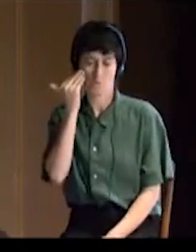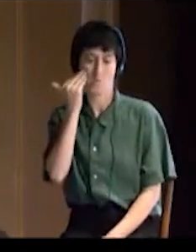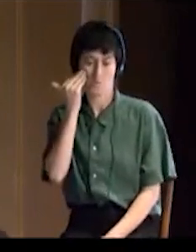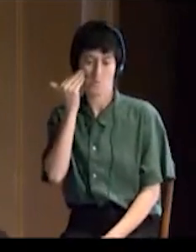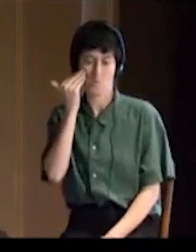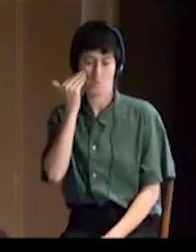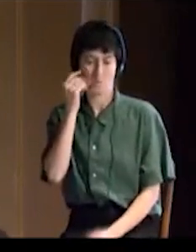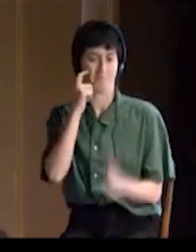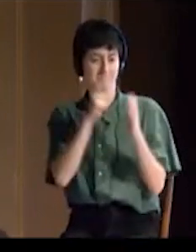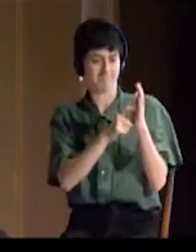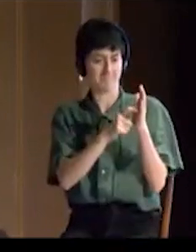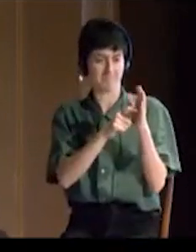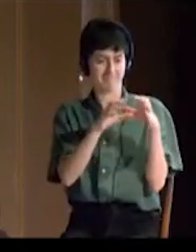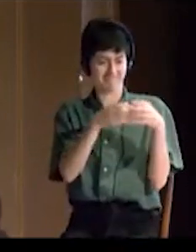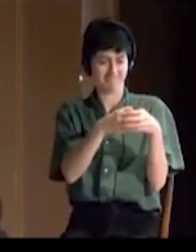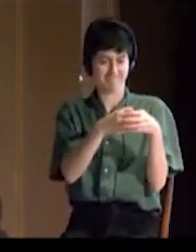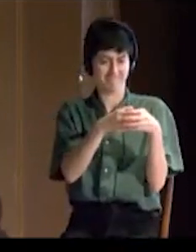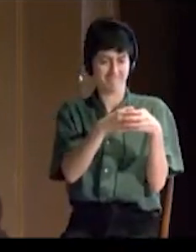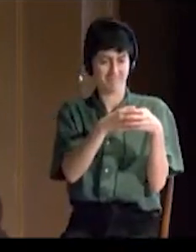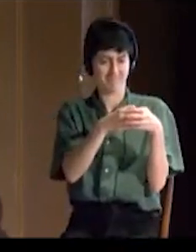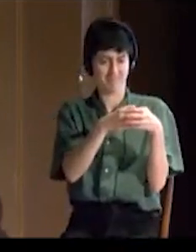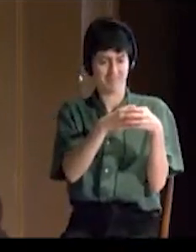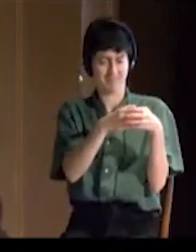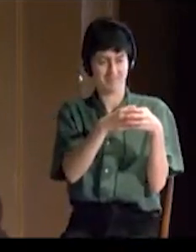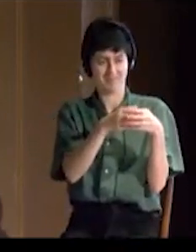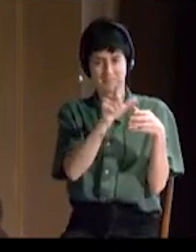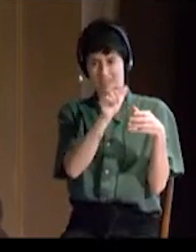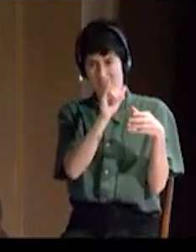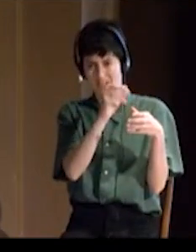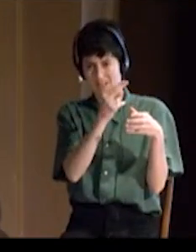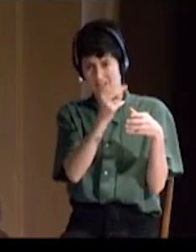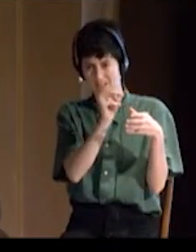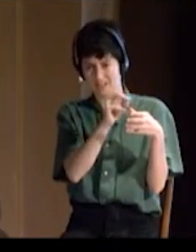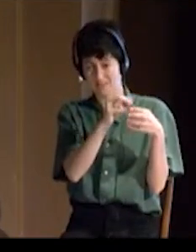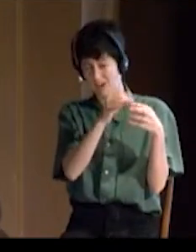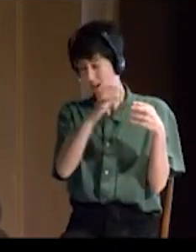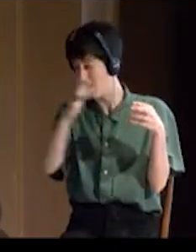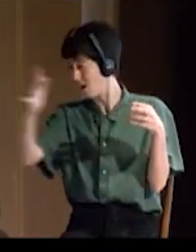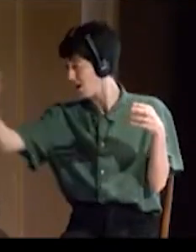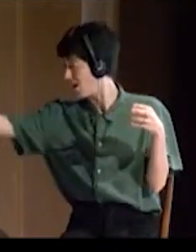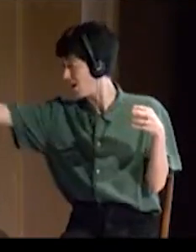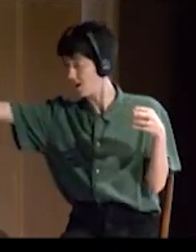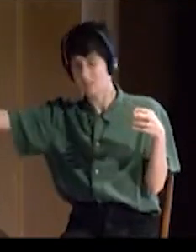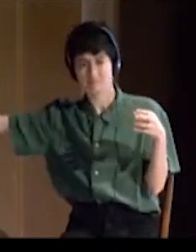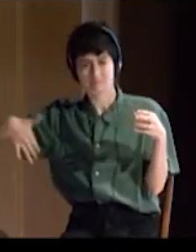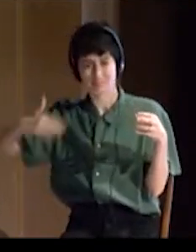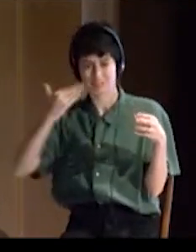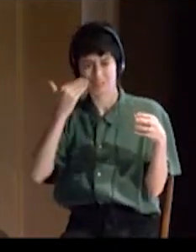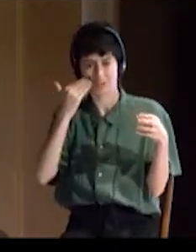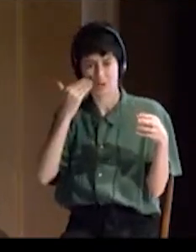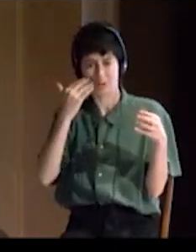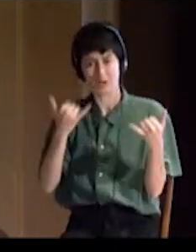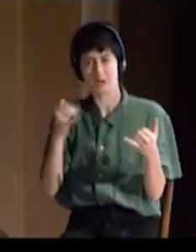The current estimates of fungi is millions. So taking that into consideration, I think